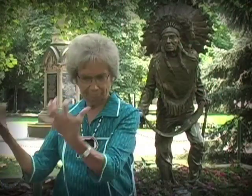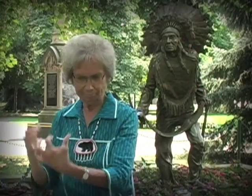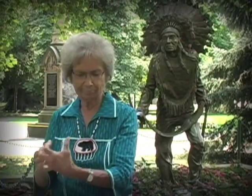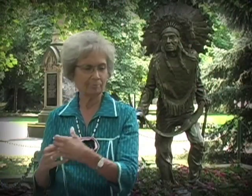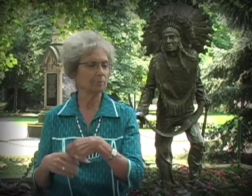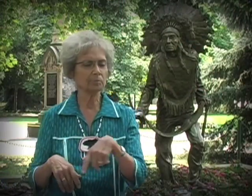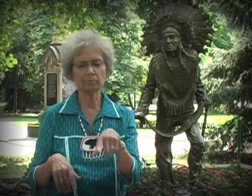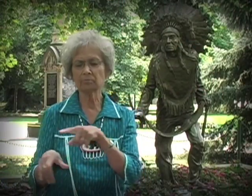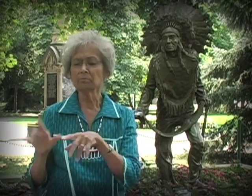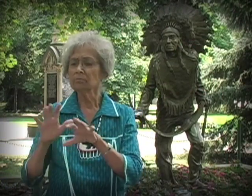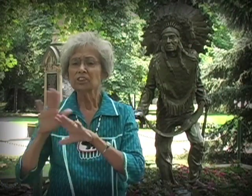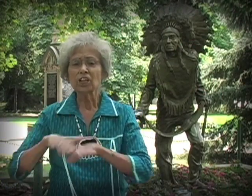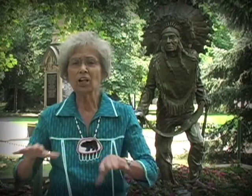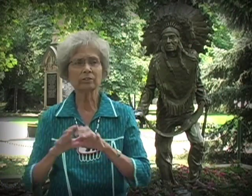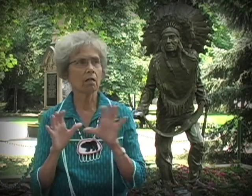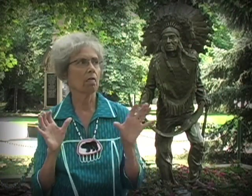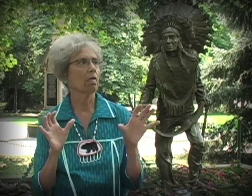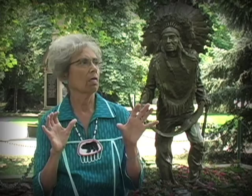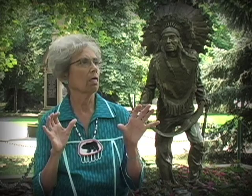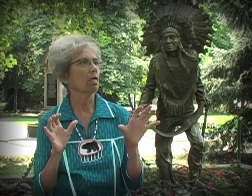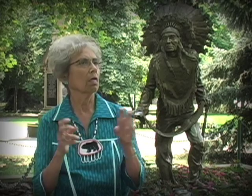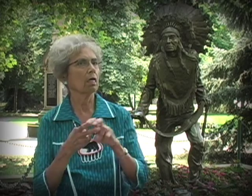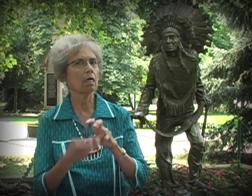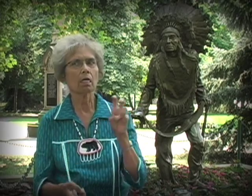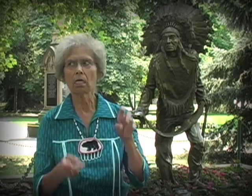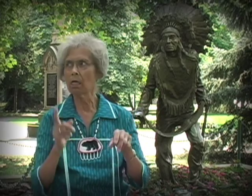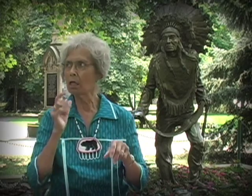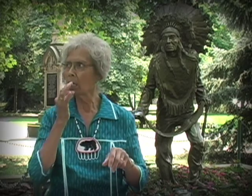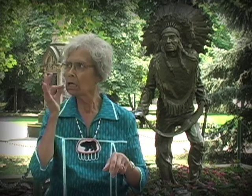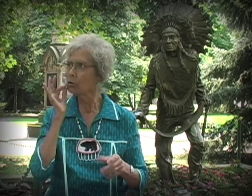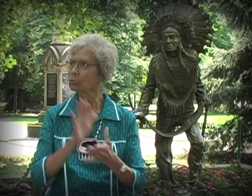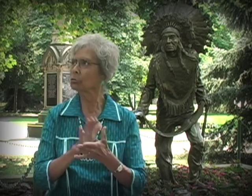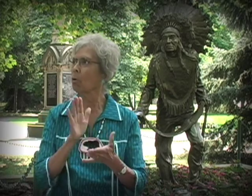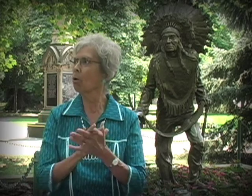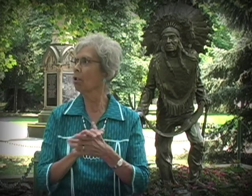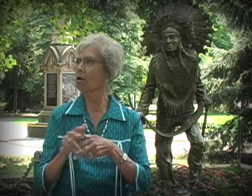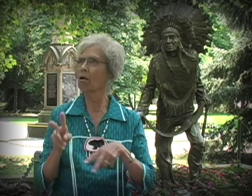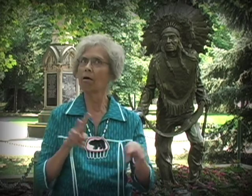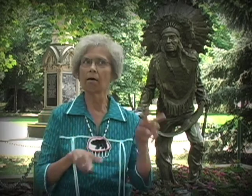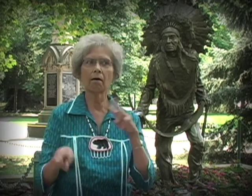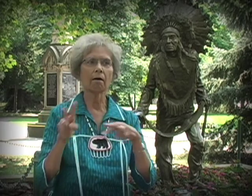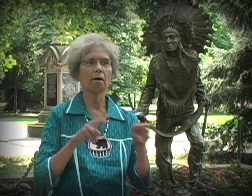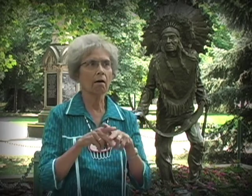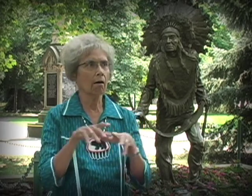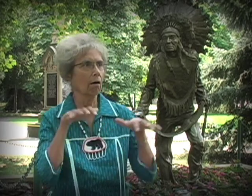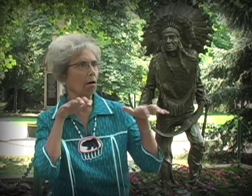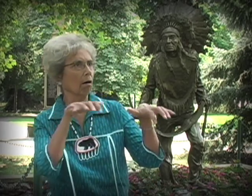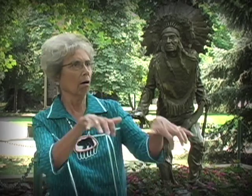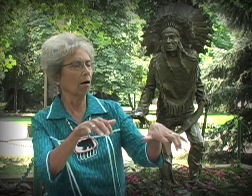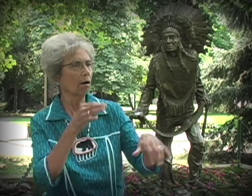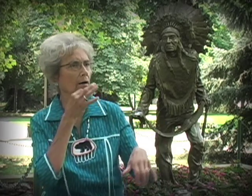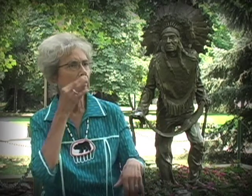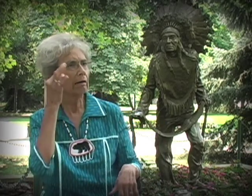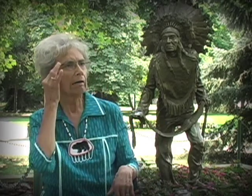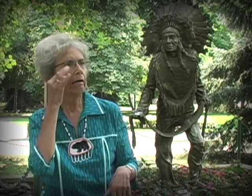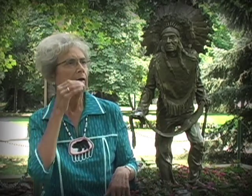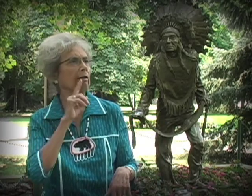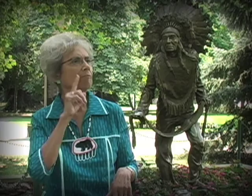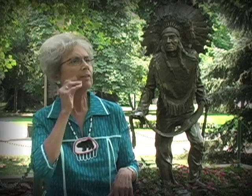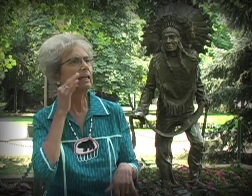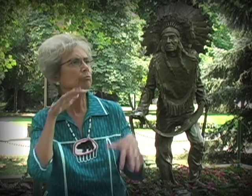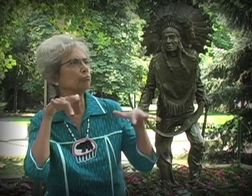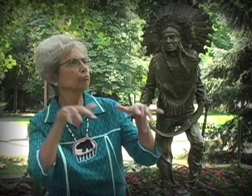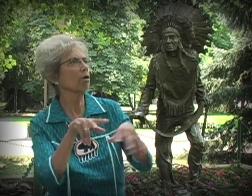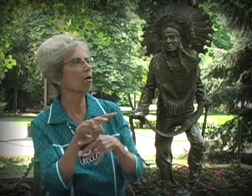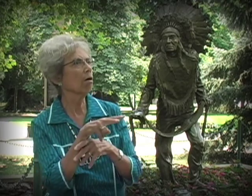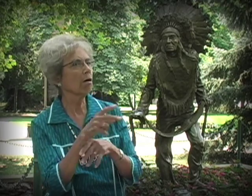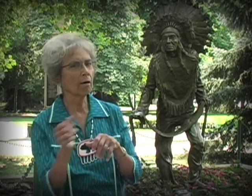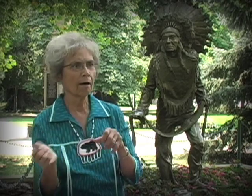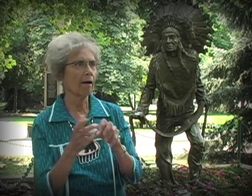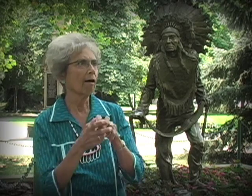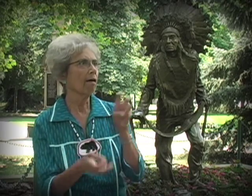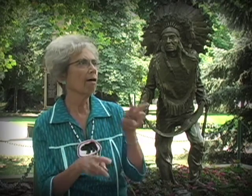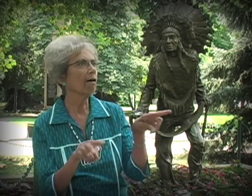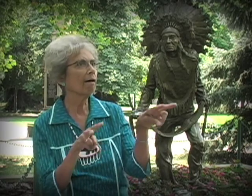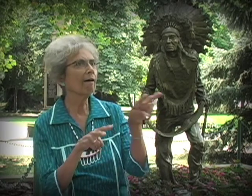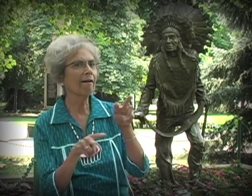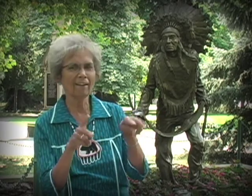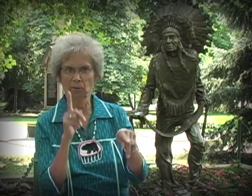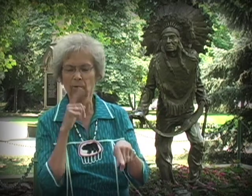Those children were in awe of Indian school. They noticed that there are many Deaf Indians.